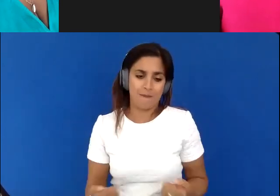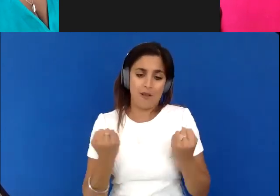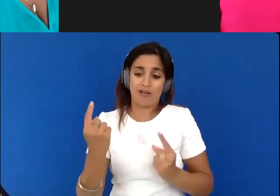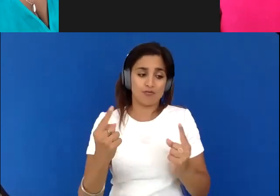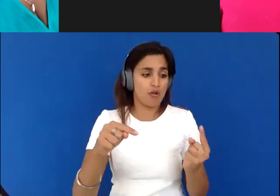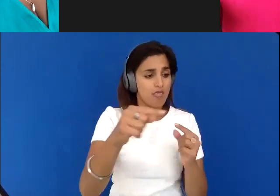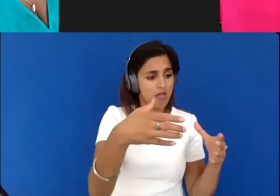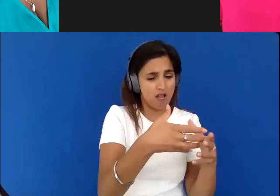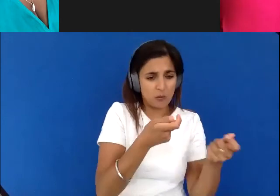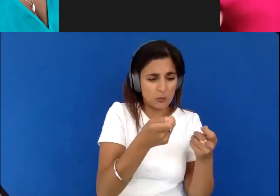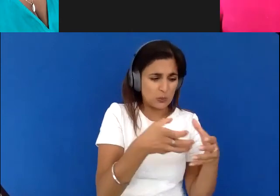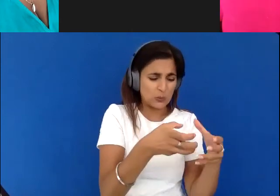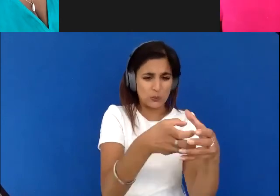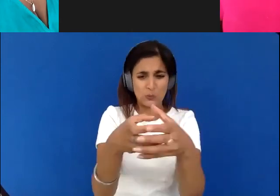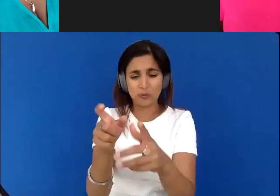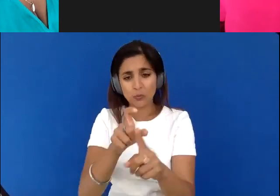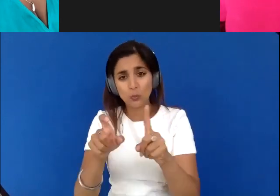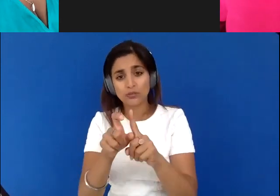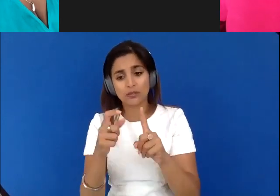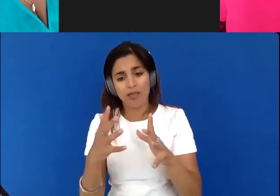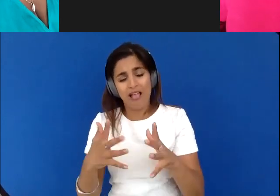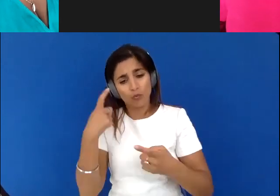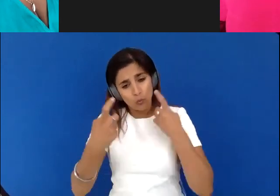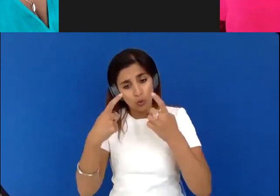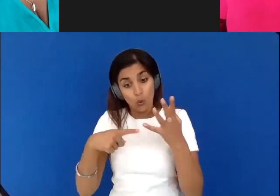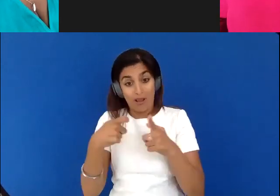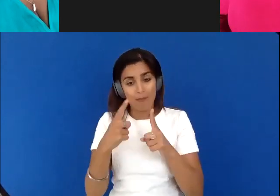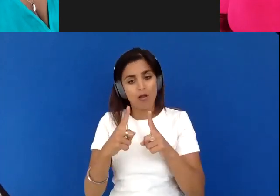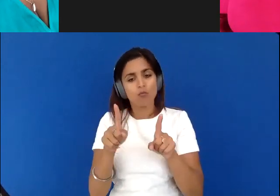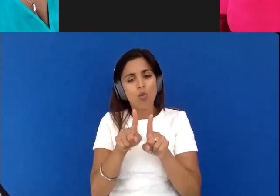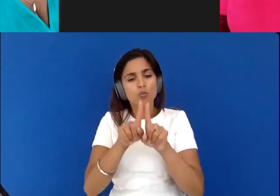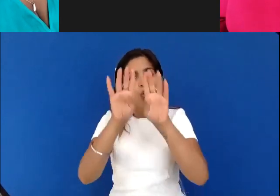communities not just in the UK but globally we need to be willing to do the